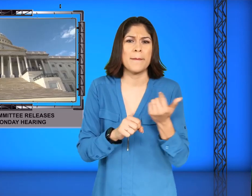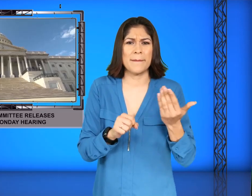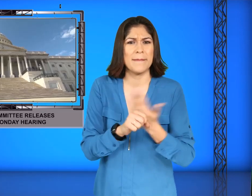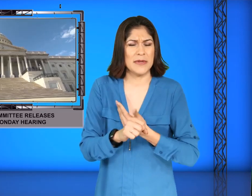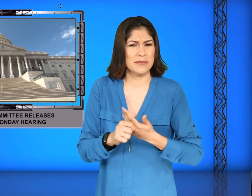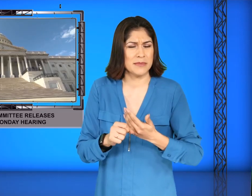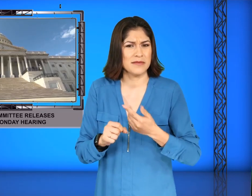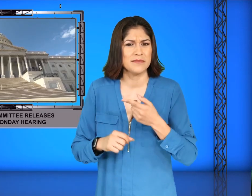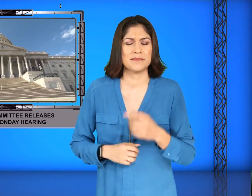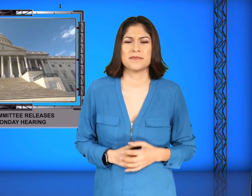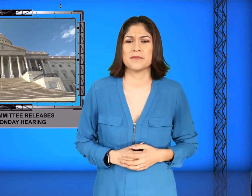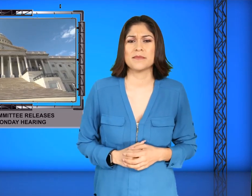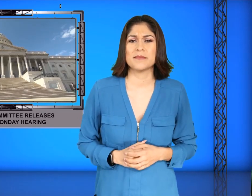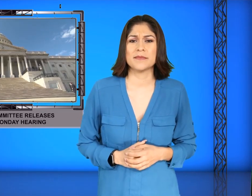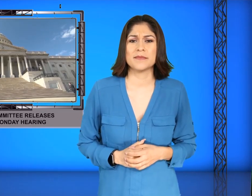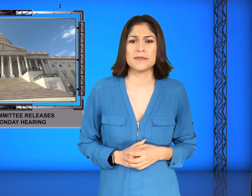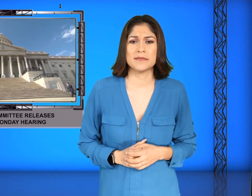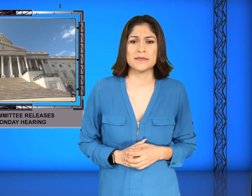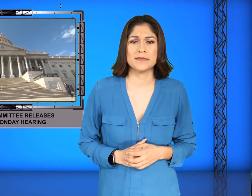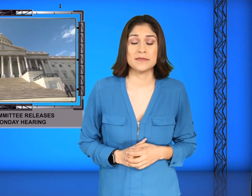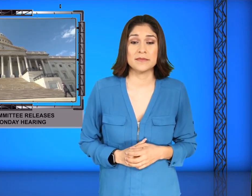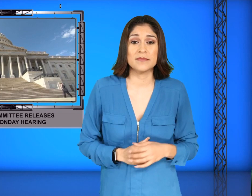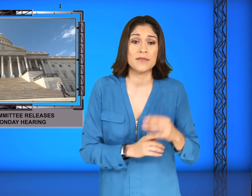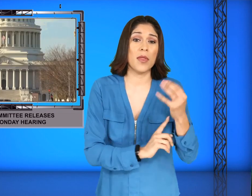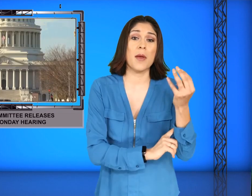impeachment.